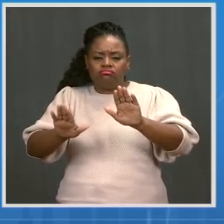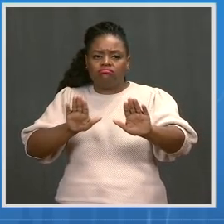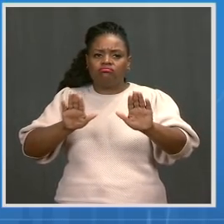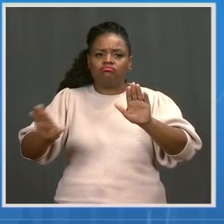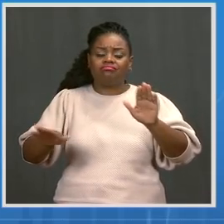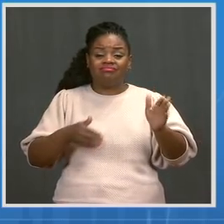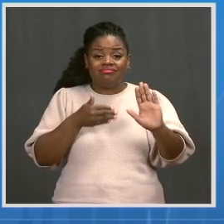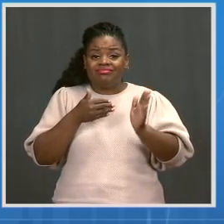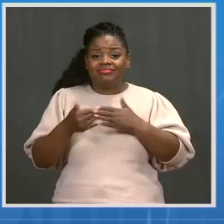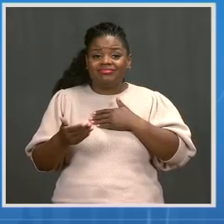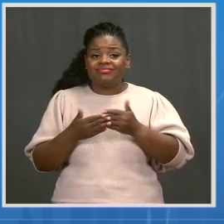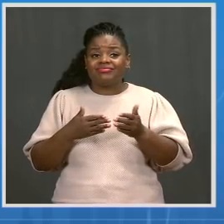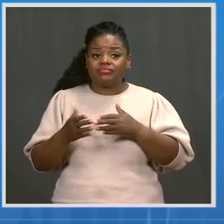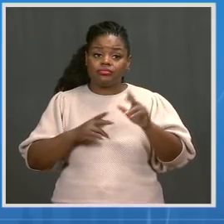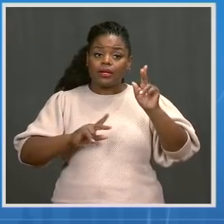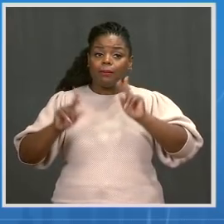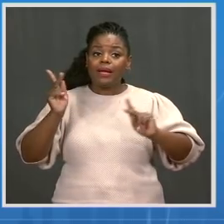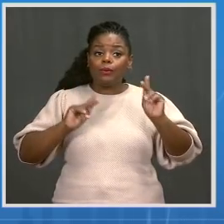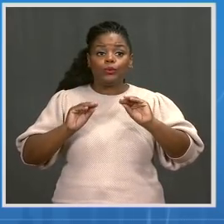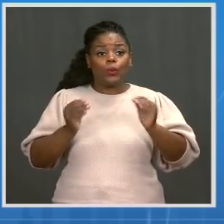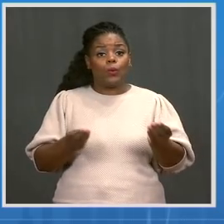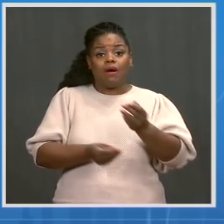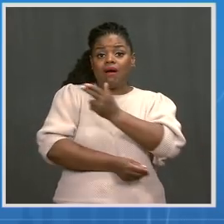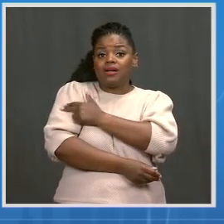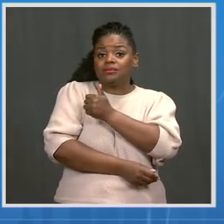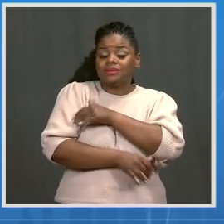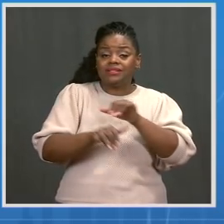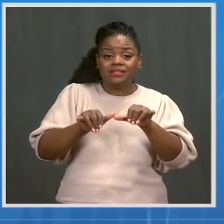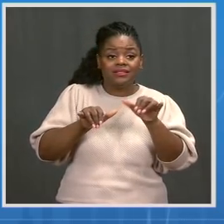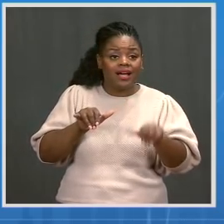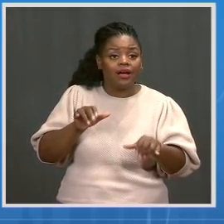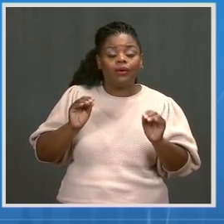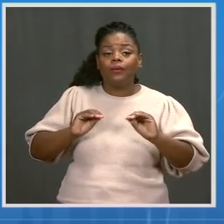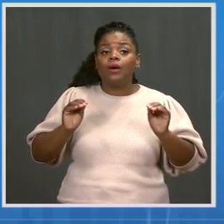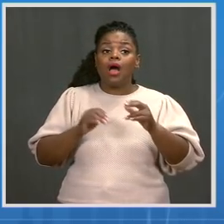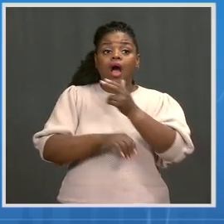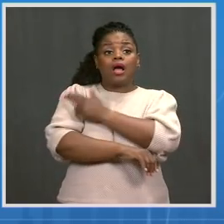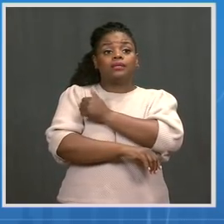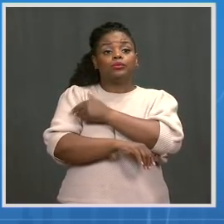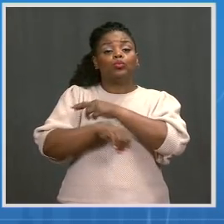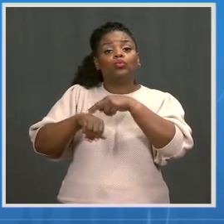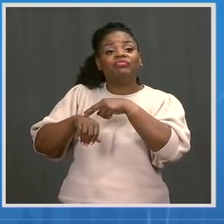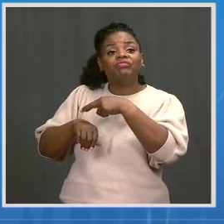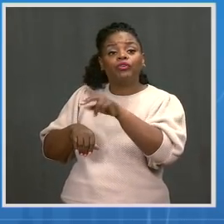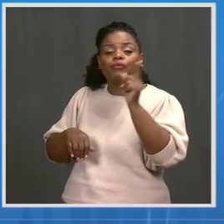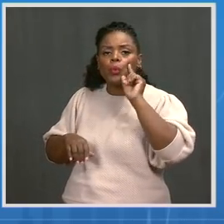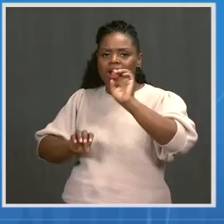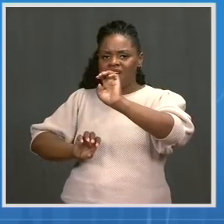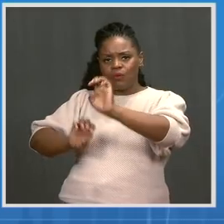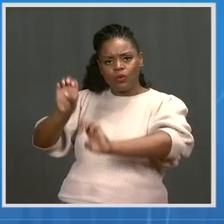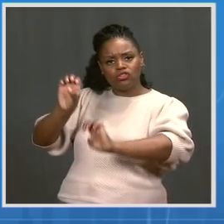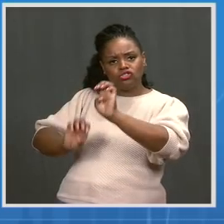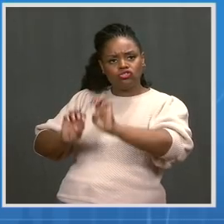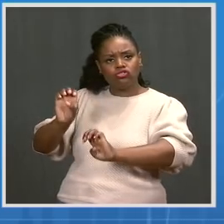for COVID-19 infection were commonly referred for additional evaluation for COVID-19-related symptoms and conditions